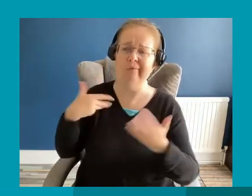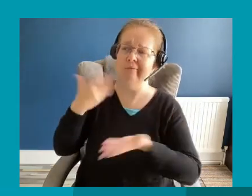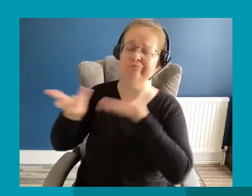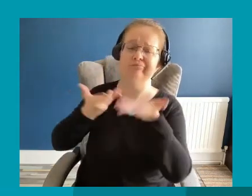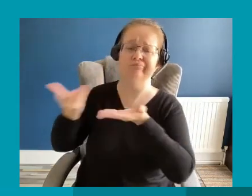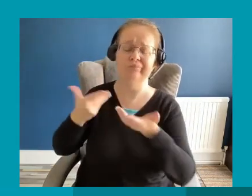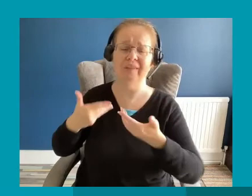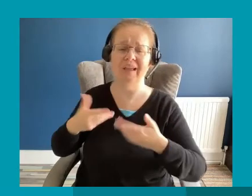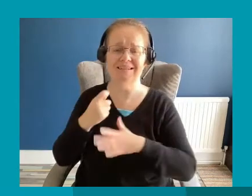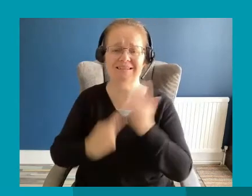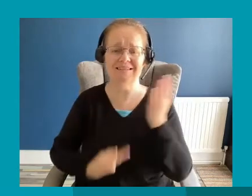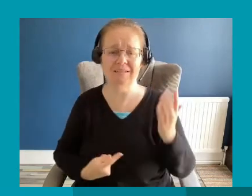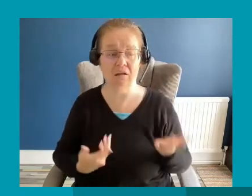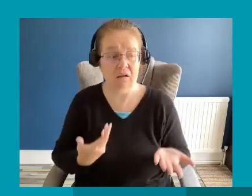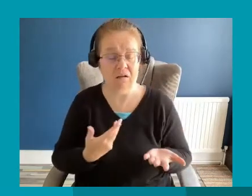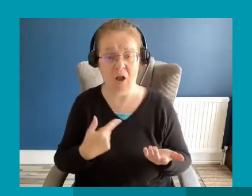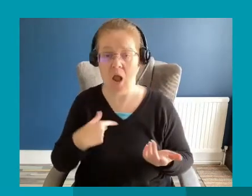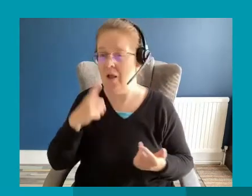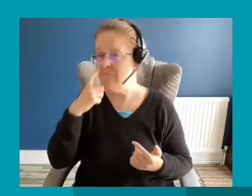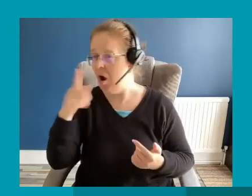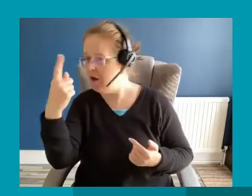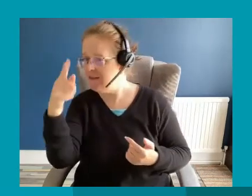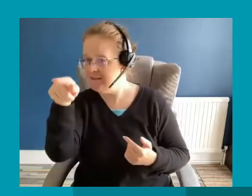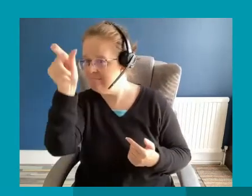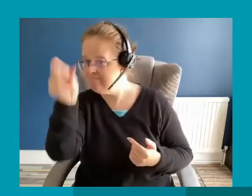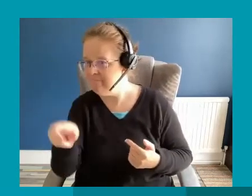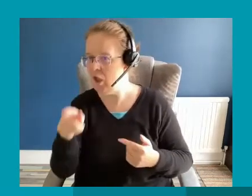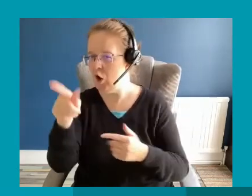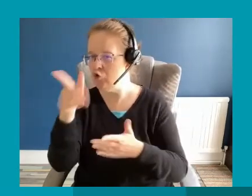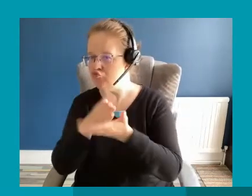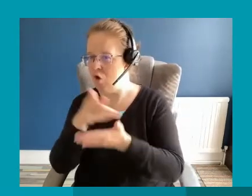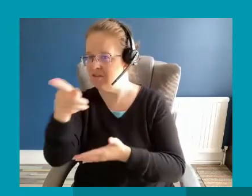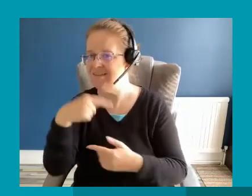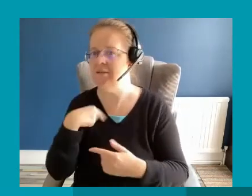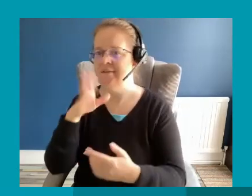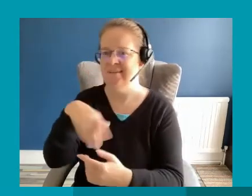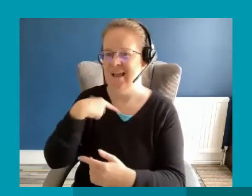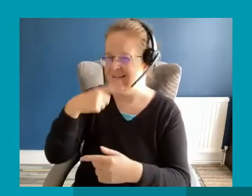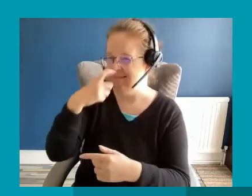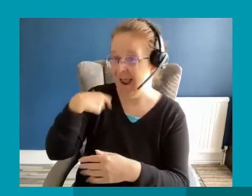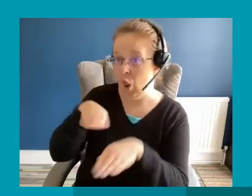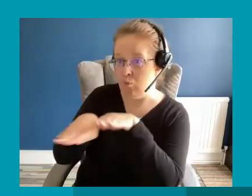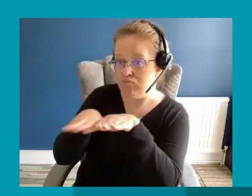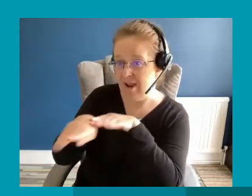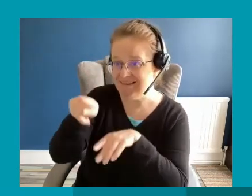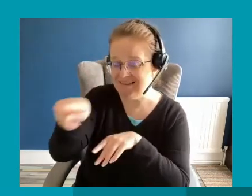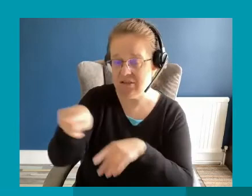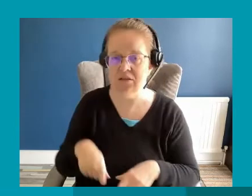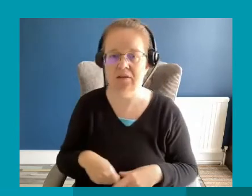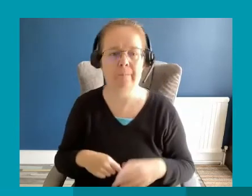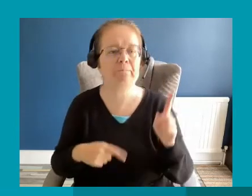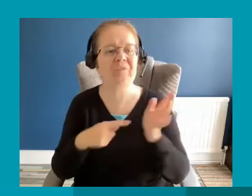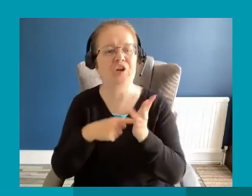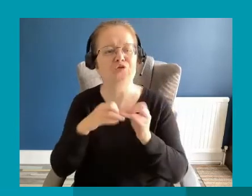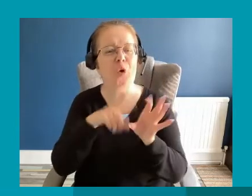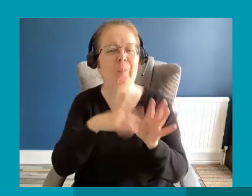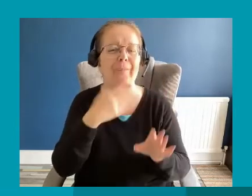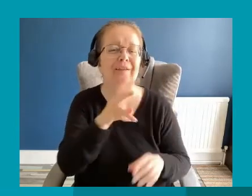Why not find someone that you trust and you can practice with? Toby I'll let you read out this one.